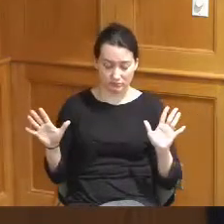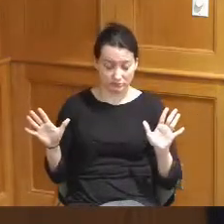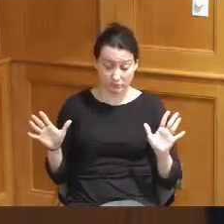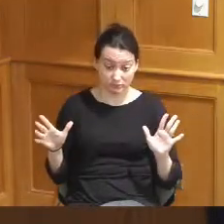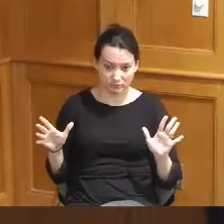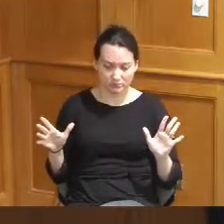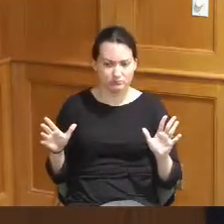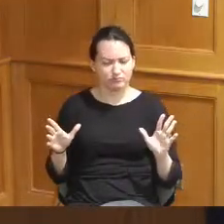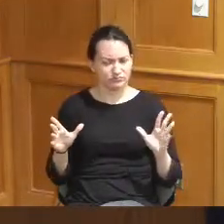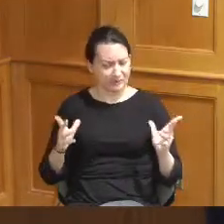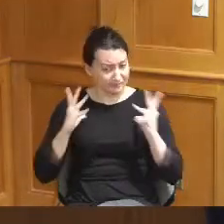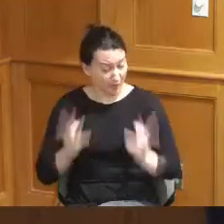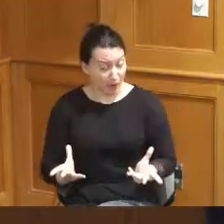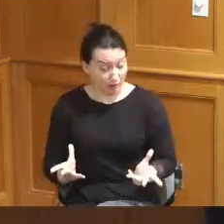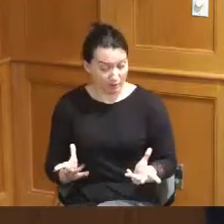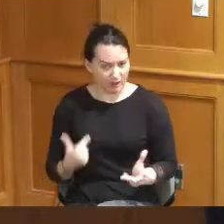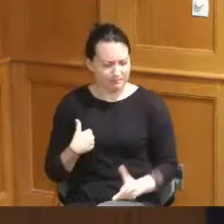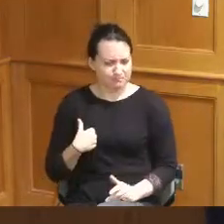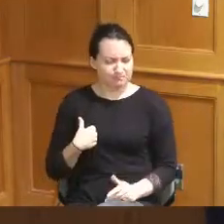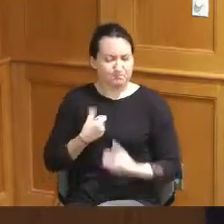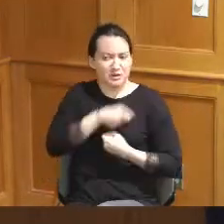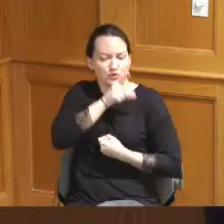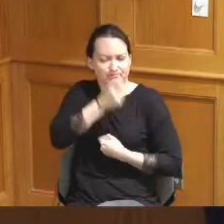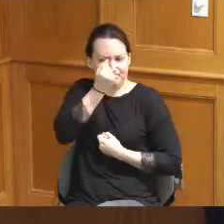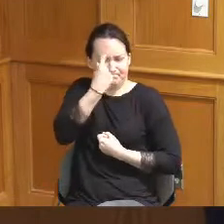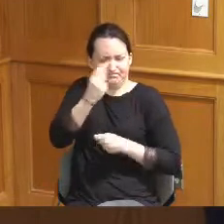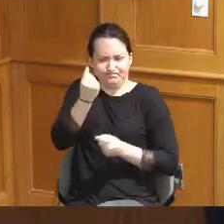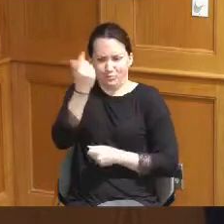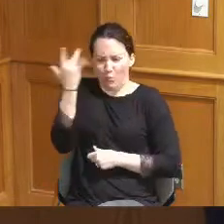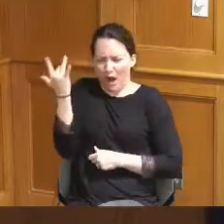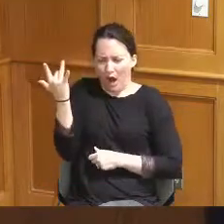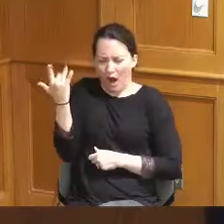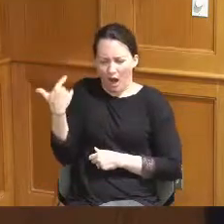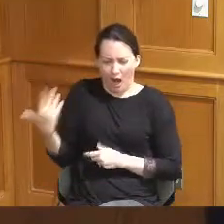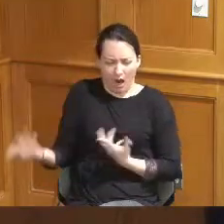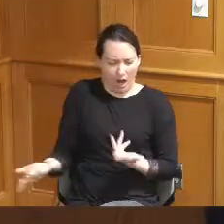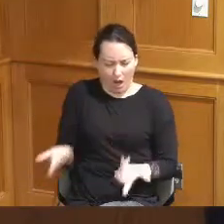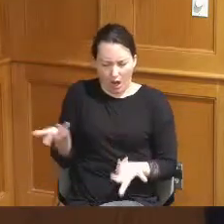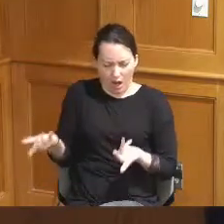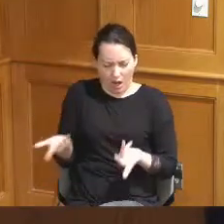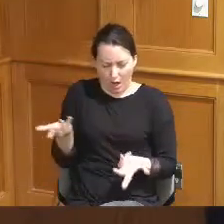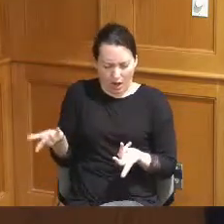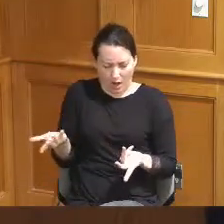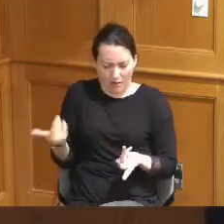have a problem with it I just need to have an understanding what where what we as the taxpayers